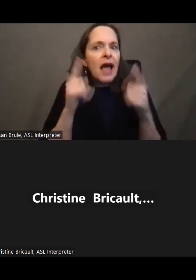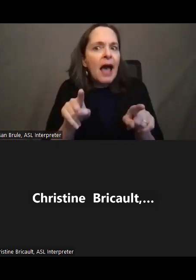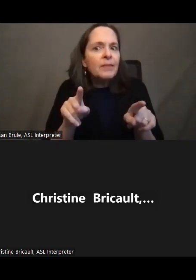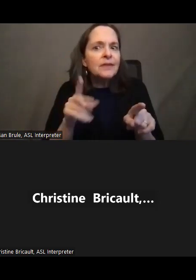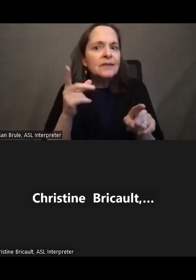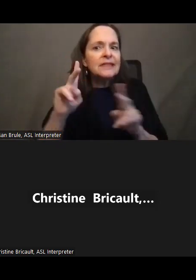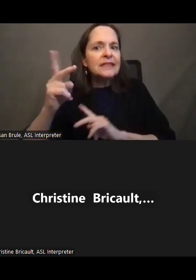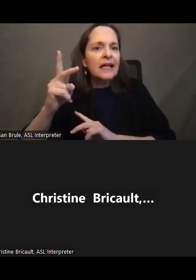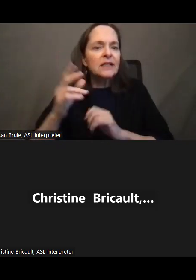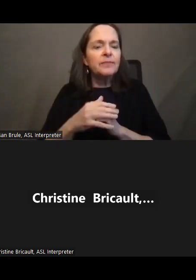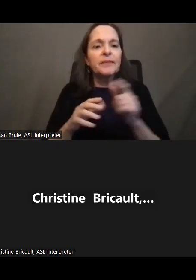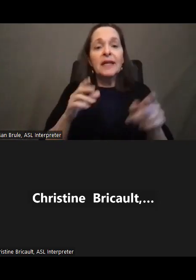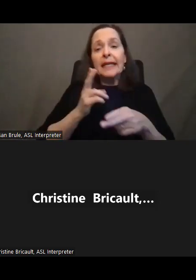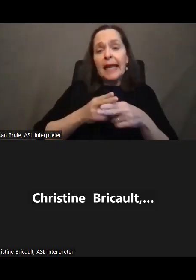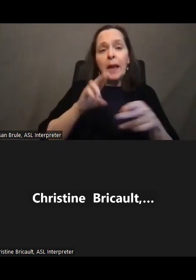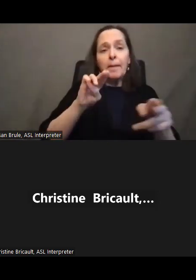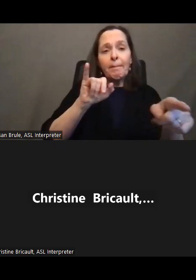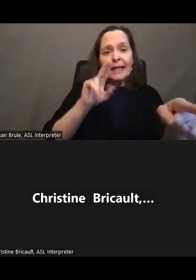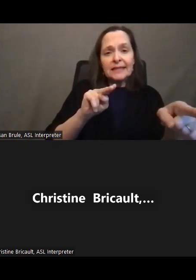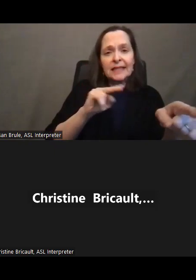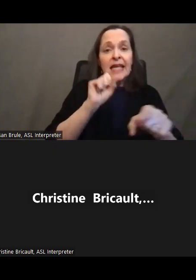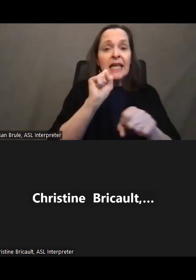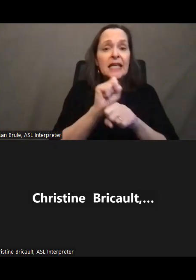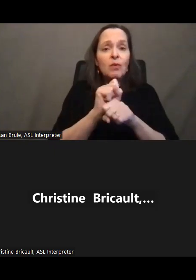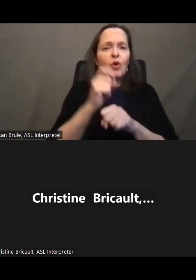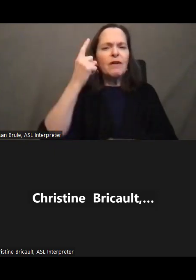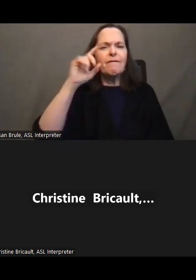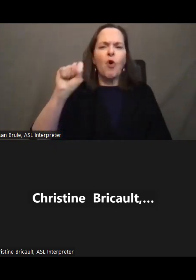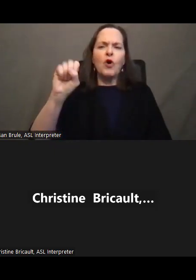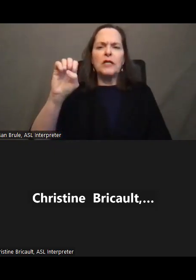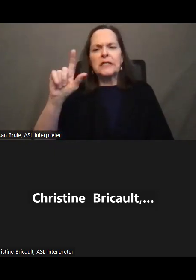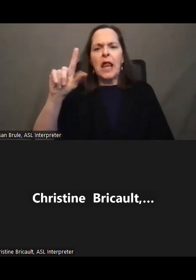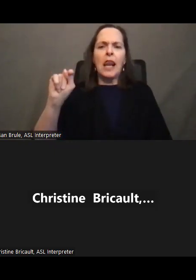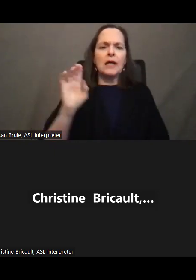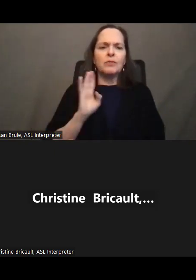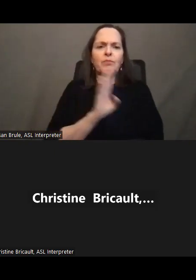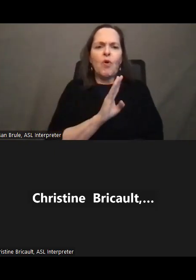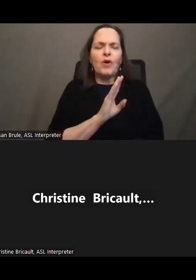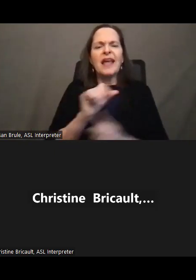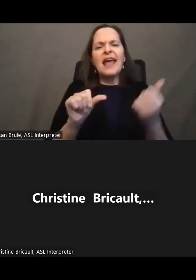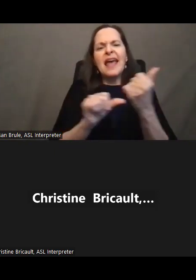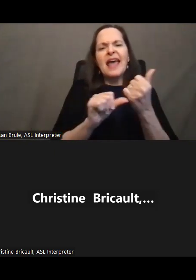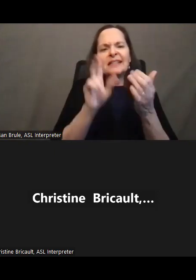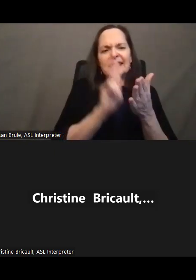One of his primary job responsibilities is compiling meeting minutes and distributing them to